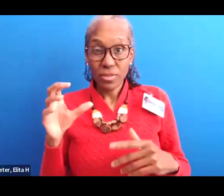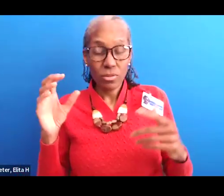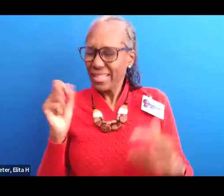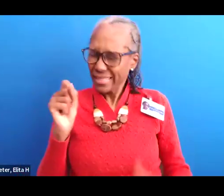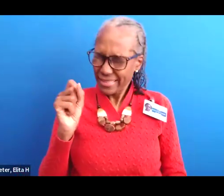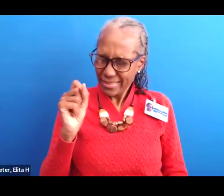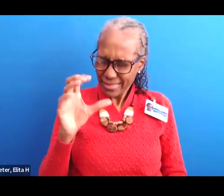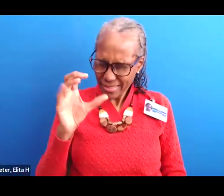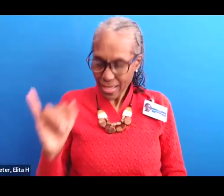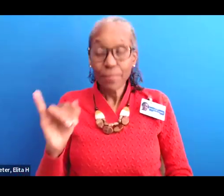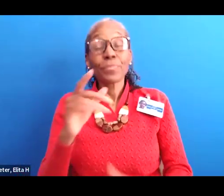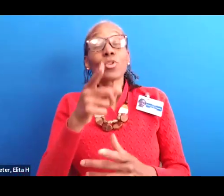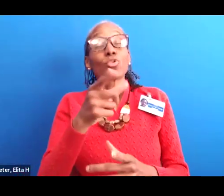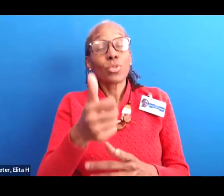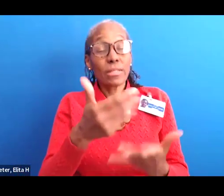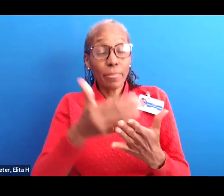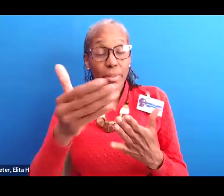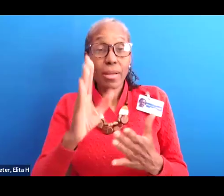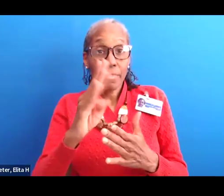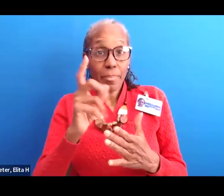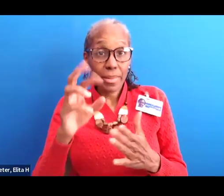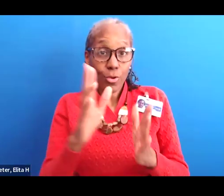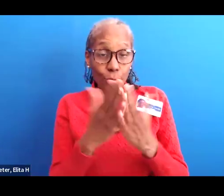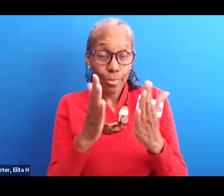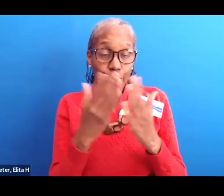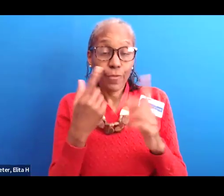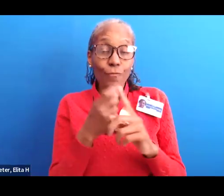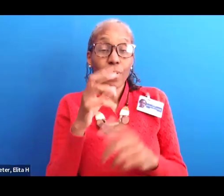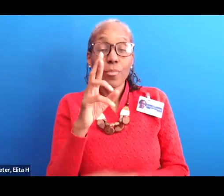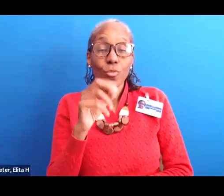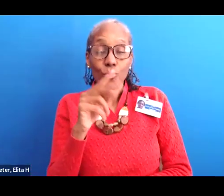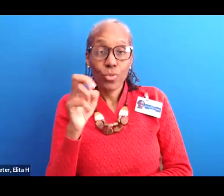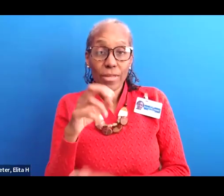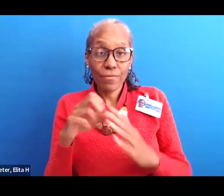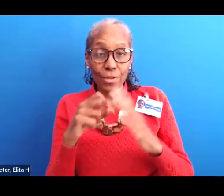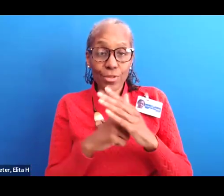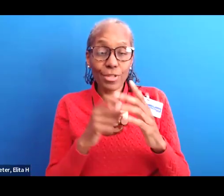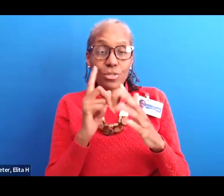Get the bladder book from the re-foundation, look at what all the options are.